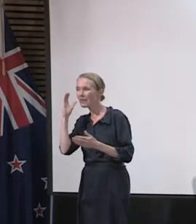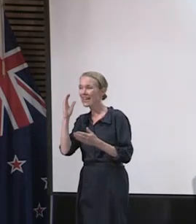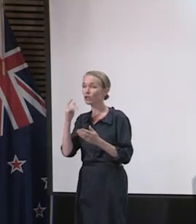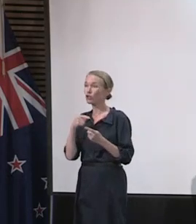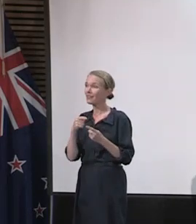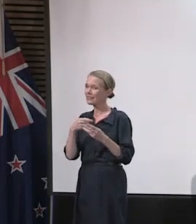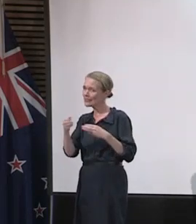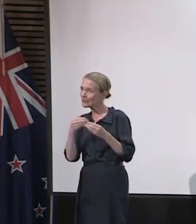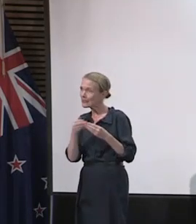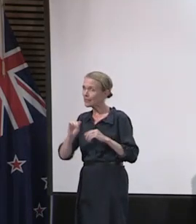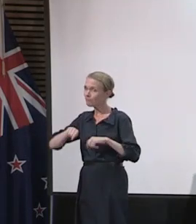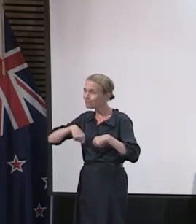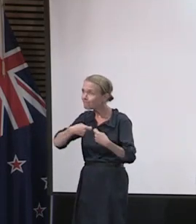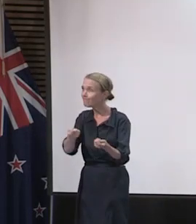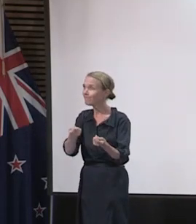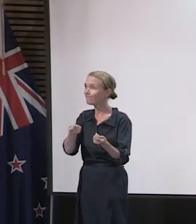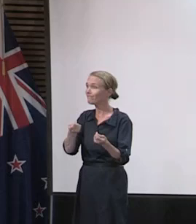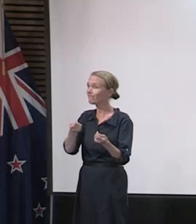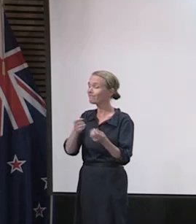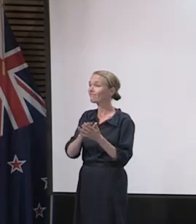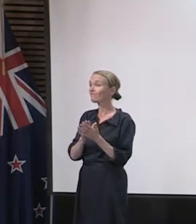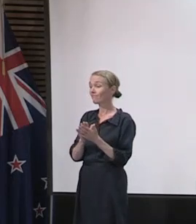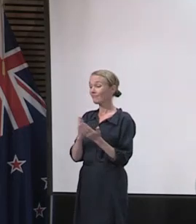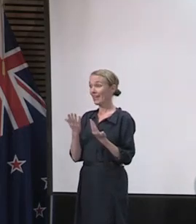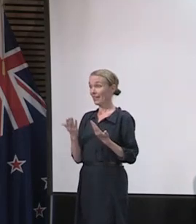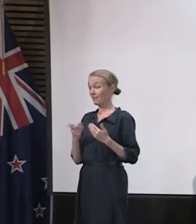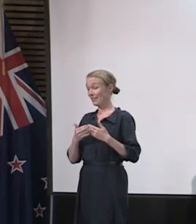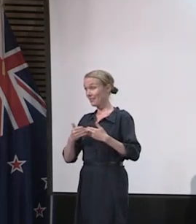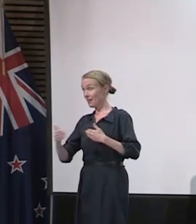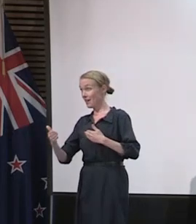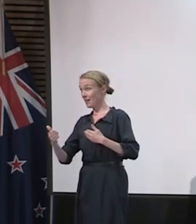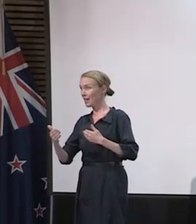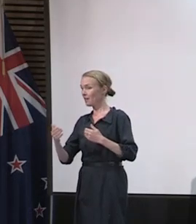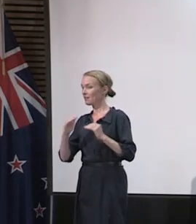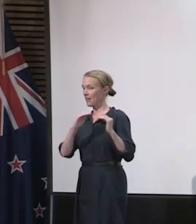to provide similar support. But quickly, on the ground, face-to-face with those who